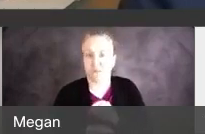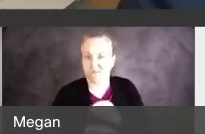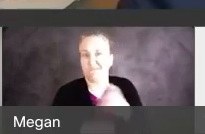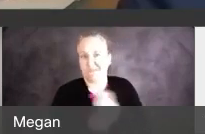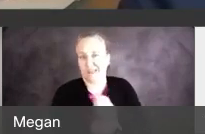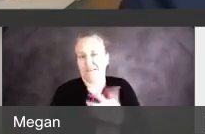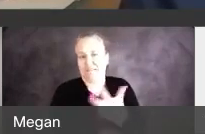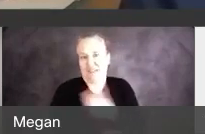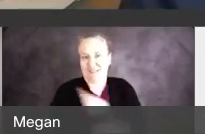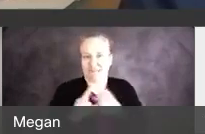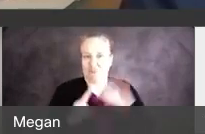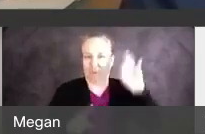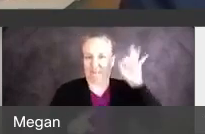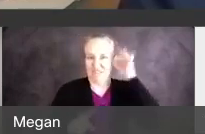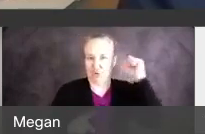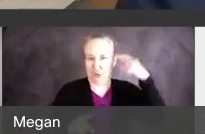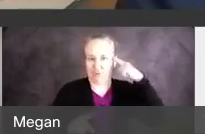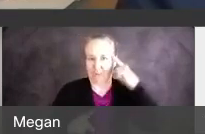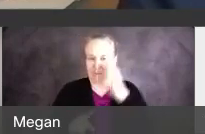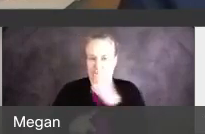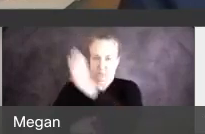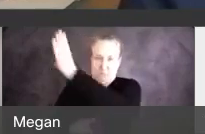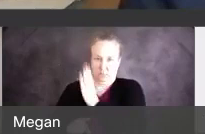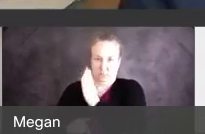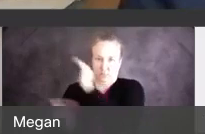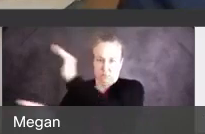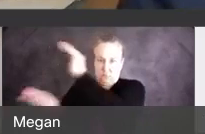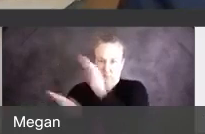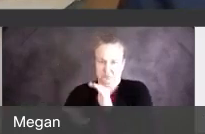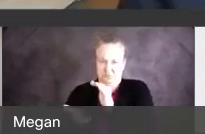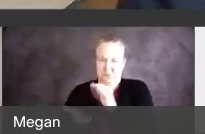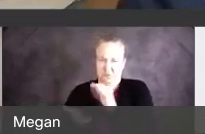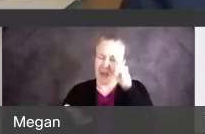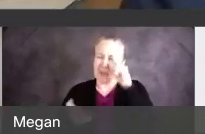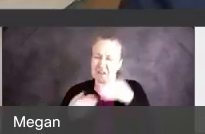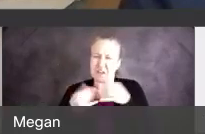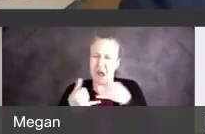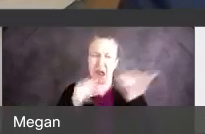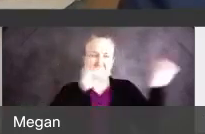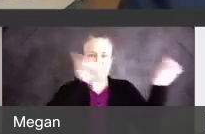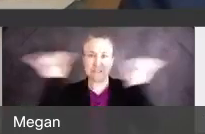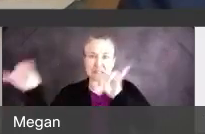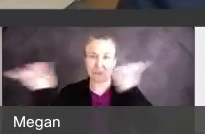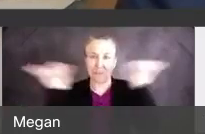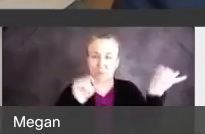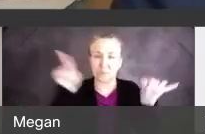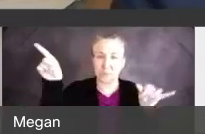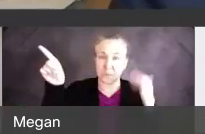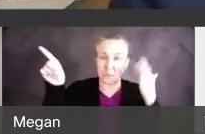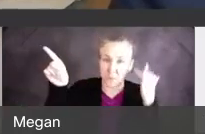this point and I believe that the guidelines are the same, because it is a federal program, that they